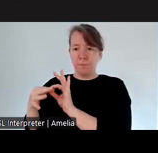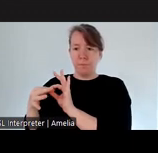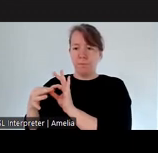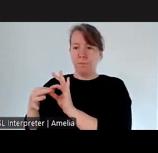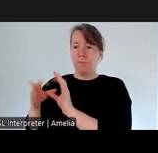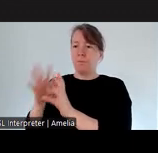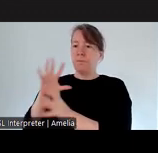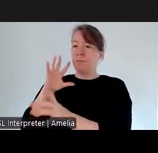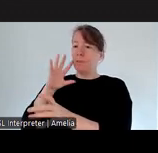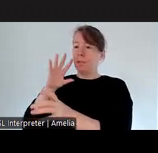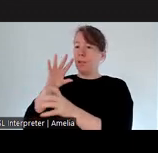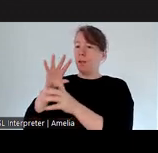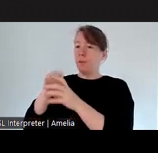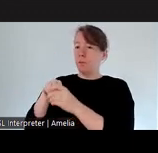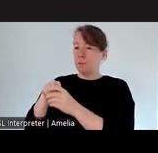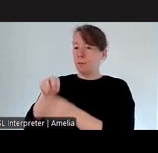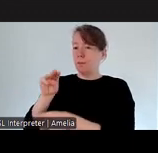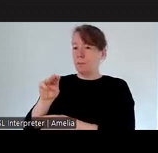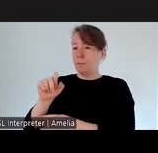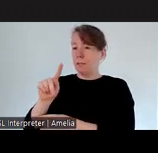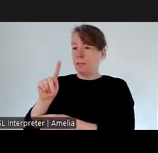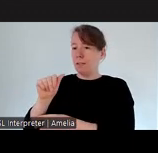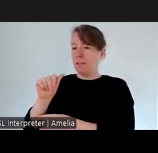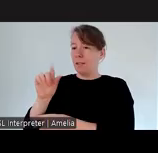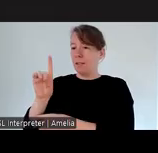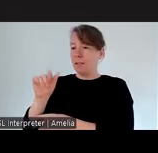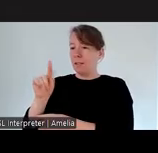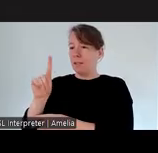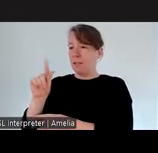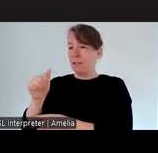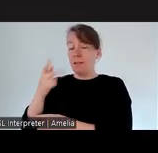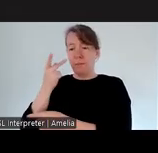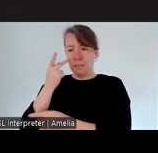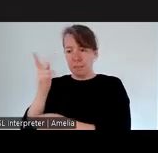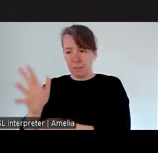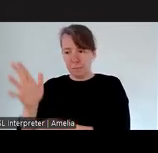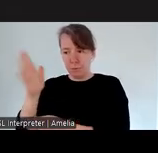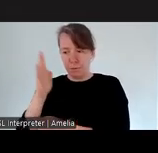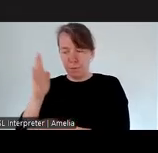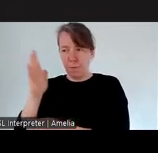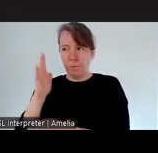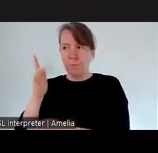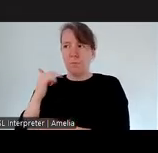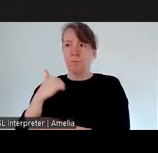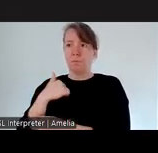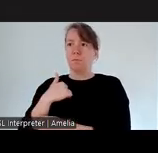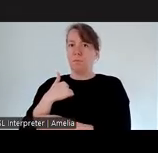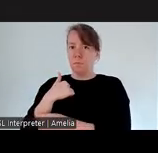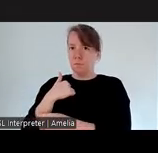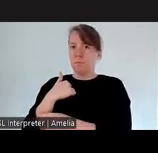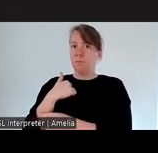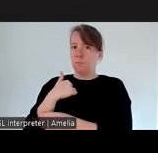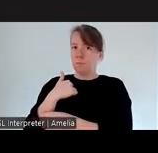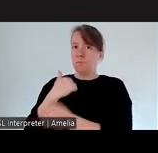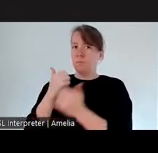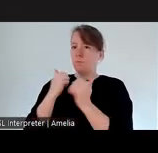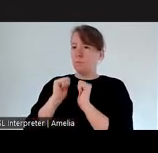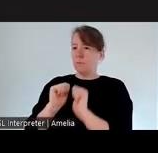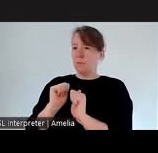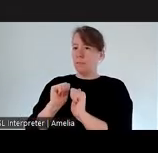It was a press book. And so I had seen those before. And I think making these kind of publications is, like,